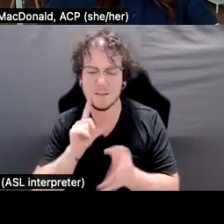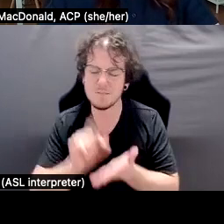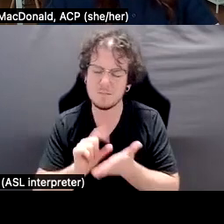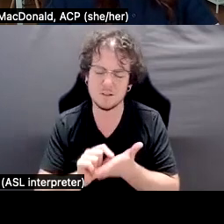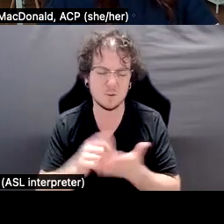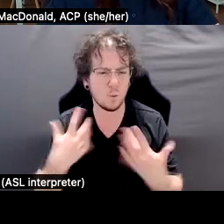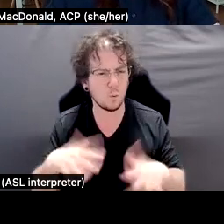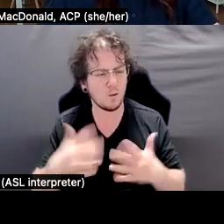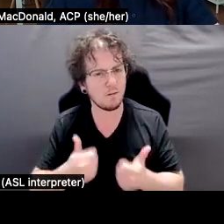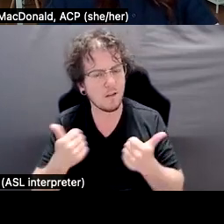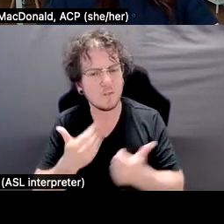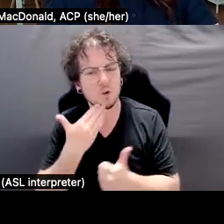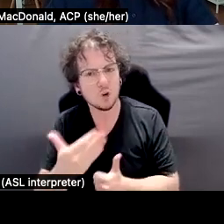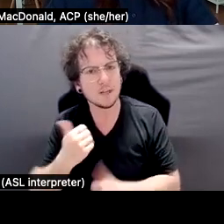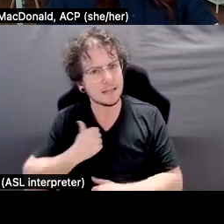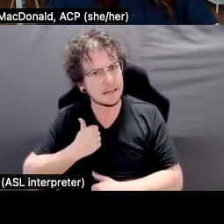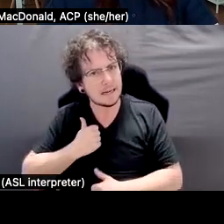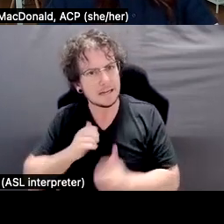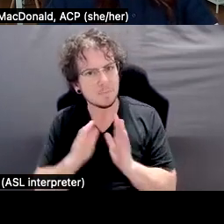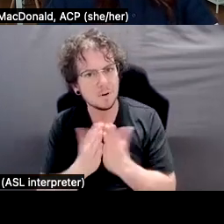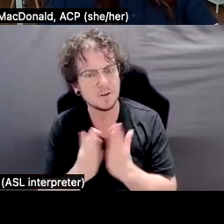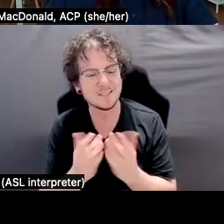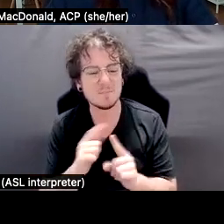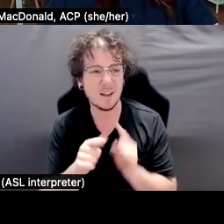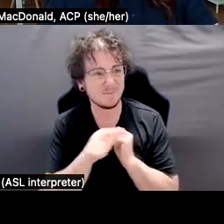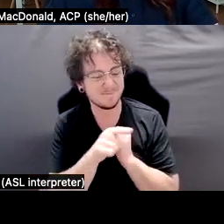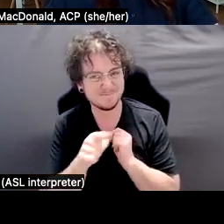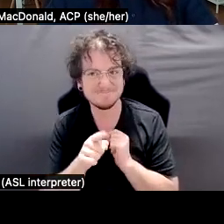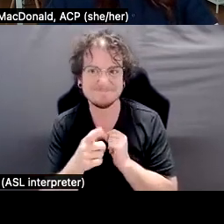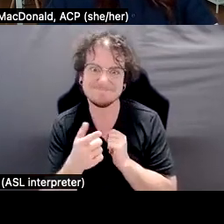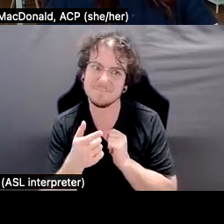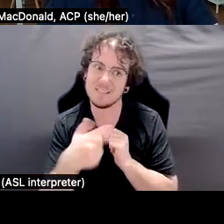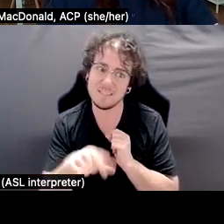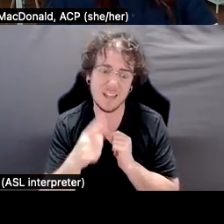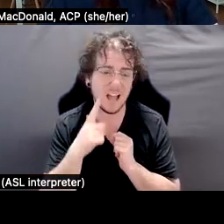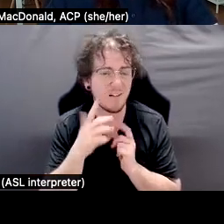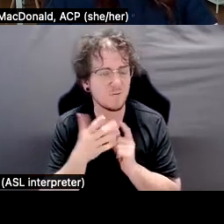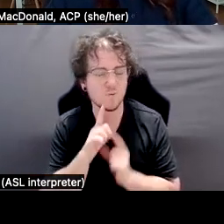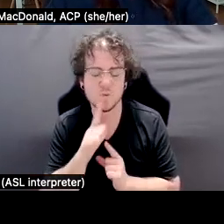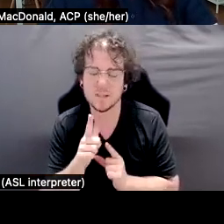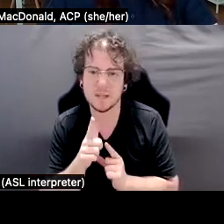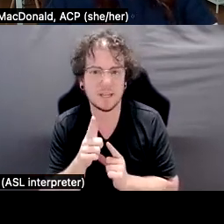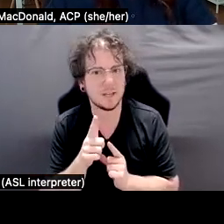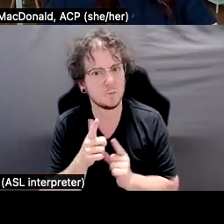the reality is that a lot of them operate on very small margins and that can limit their